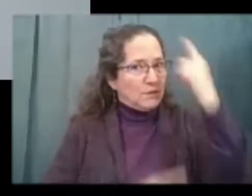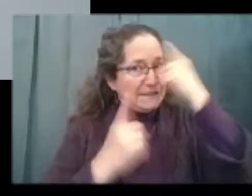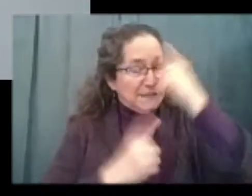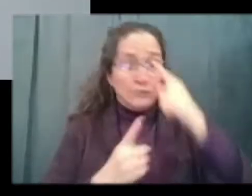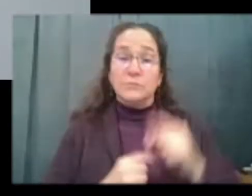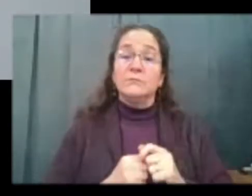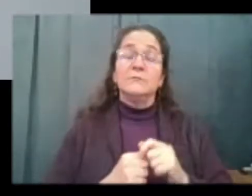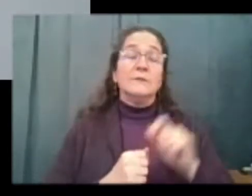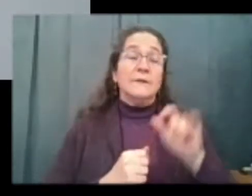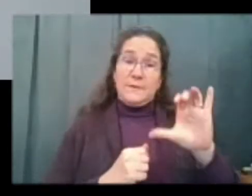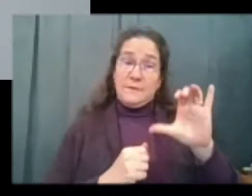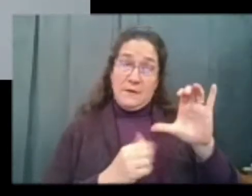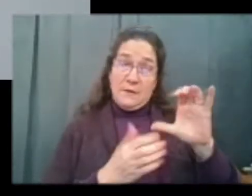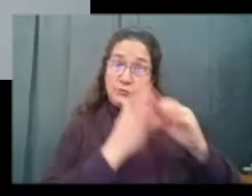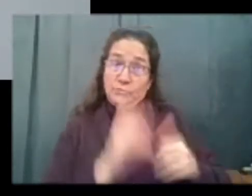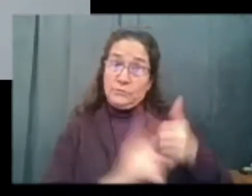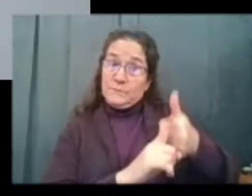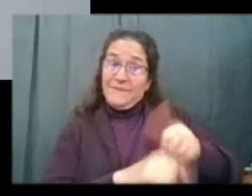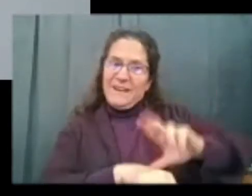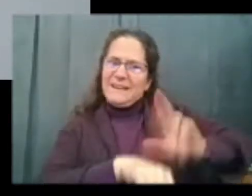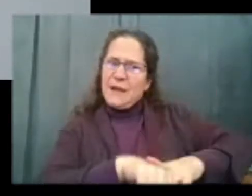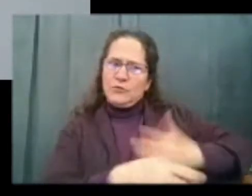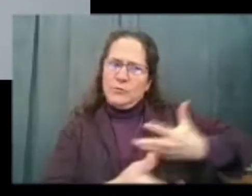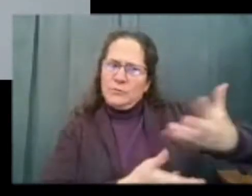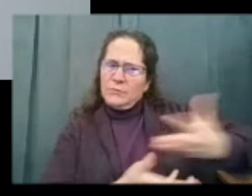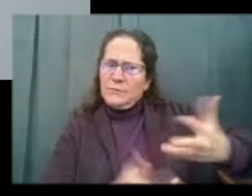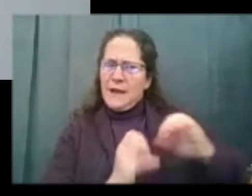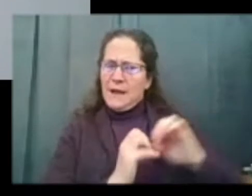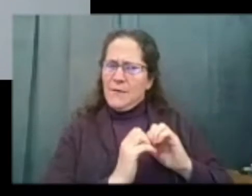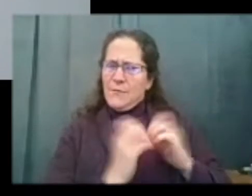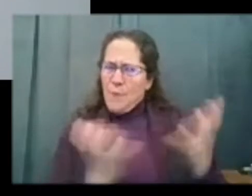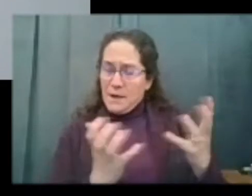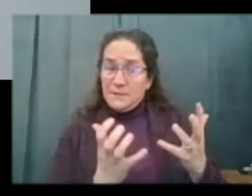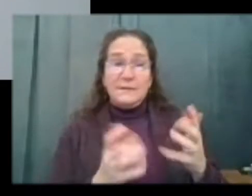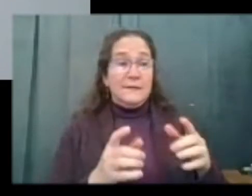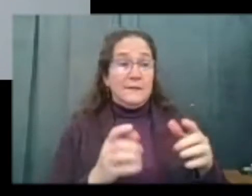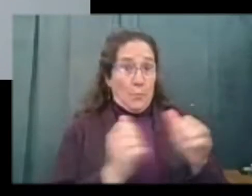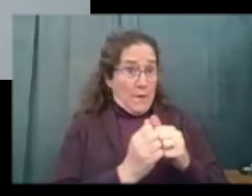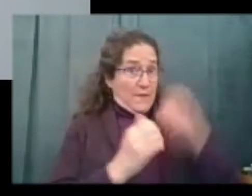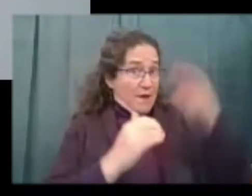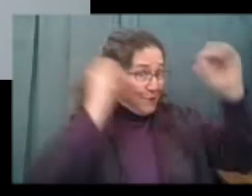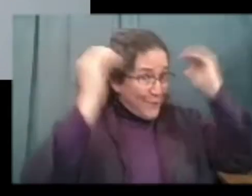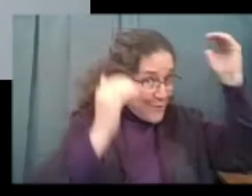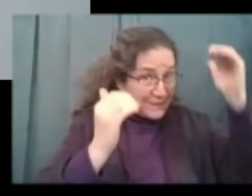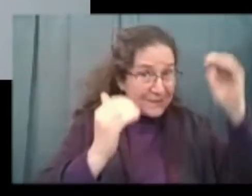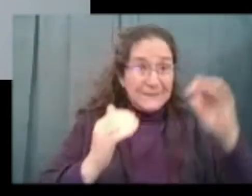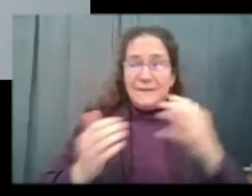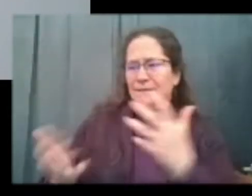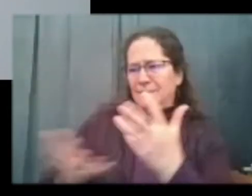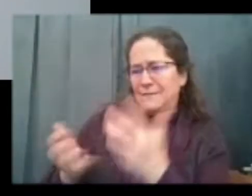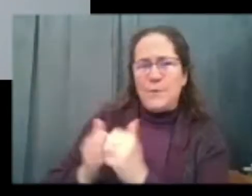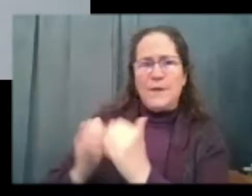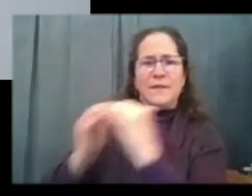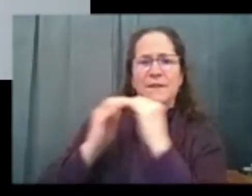in the environment when they're interacting with you as an adult, but also their peers. You want to kind of look at child to adult